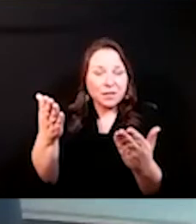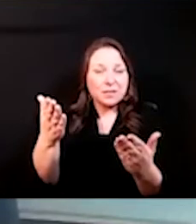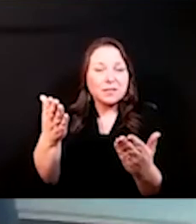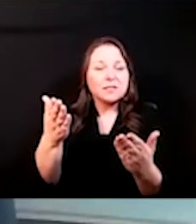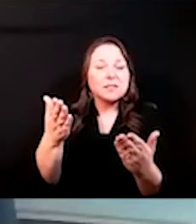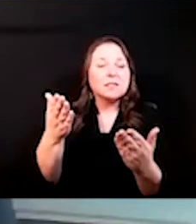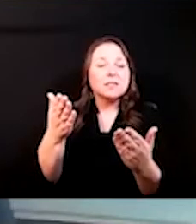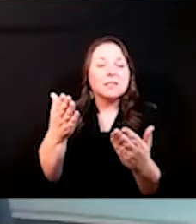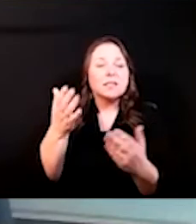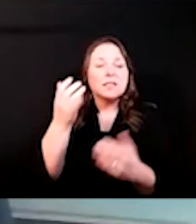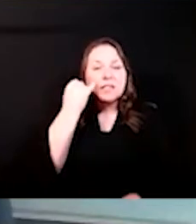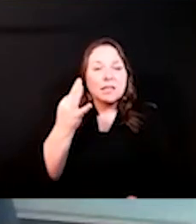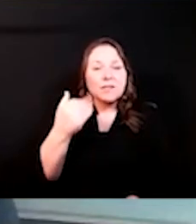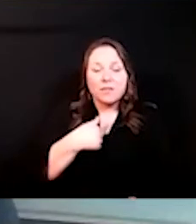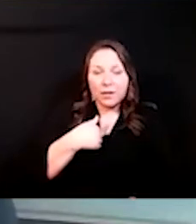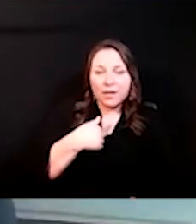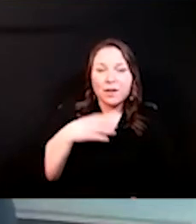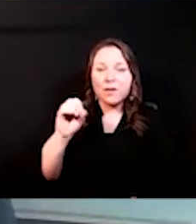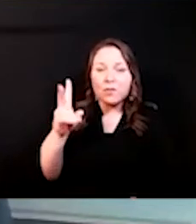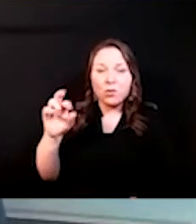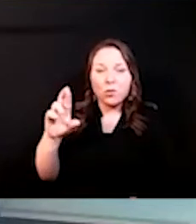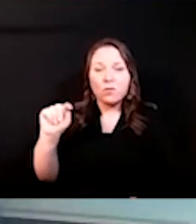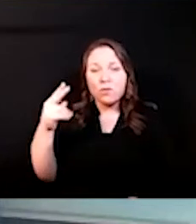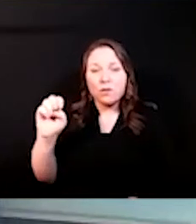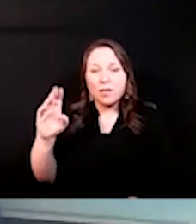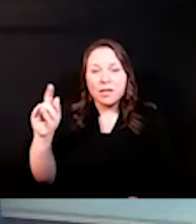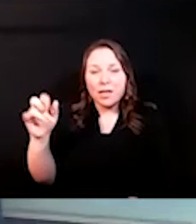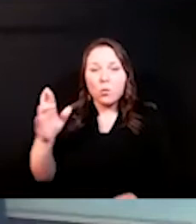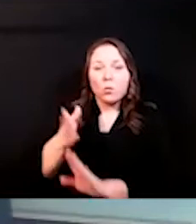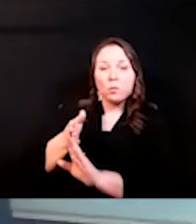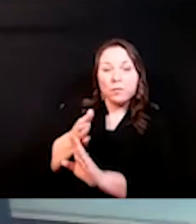EXPERTS MAKING RECOMMENDATIONS THAT TAKING AN OVER-THE-